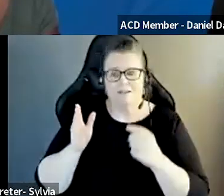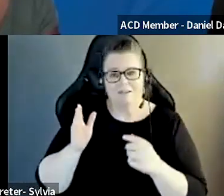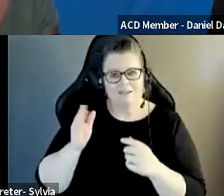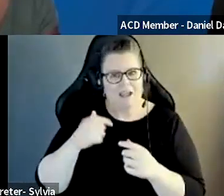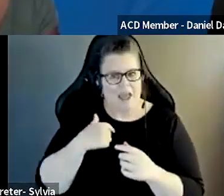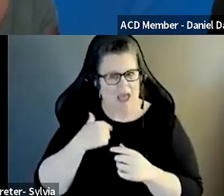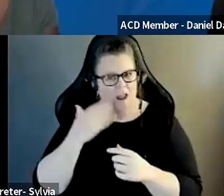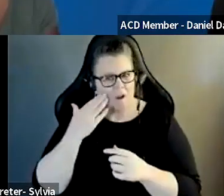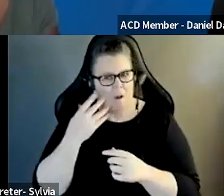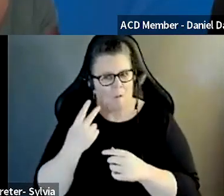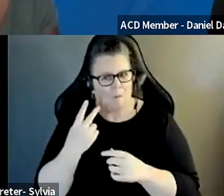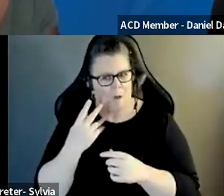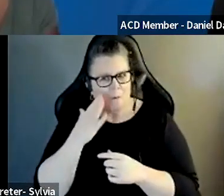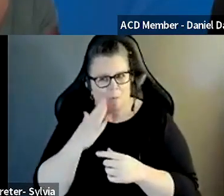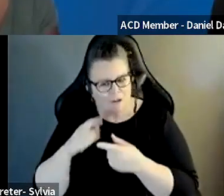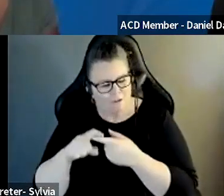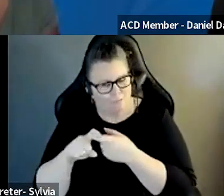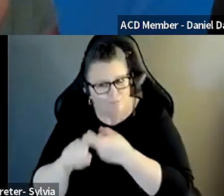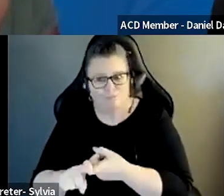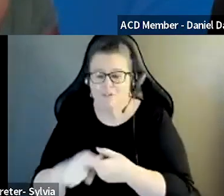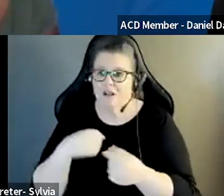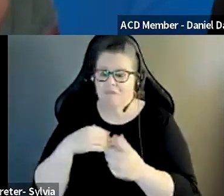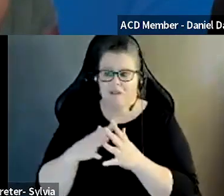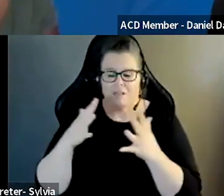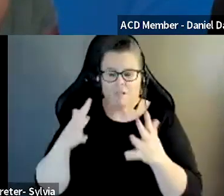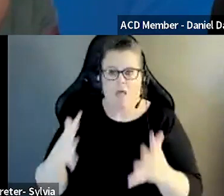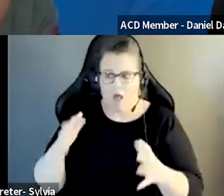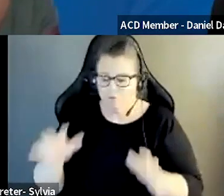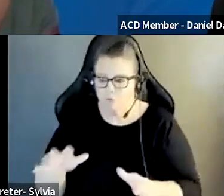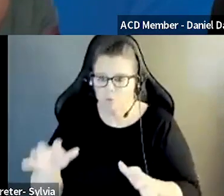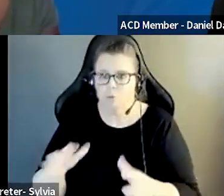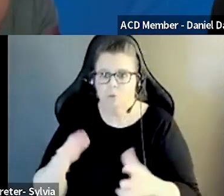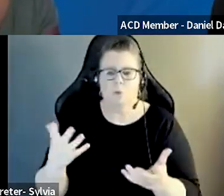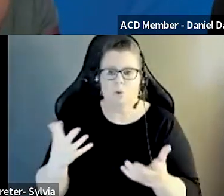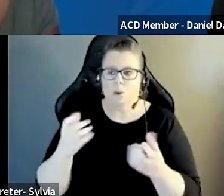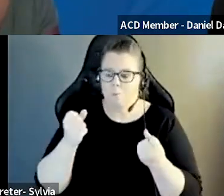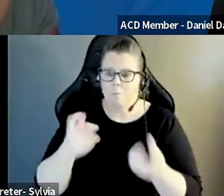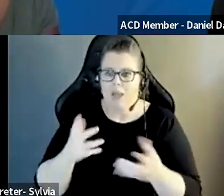Lots to do, lots of things to connect; and thank you. Great. Thank you.